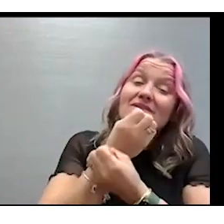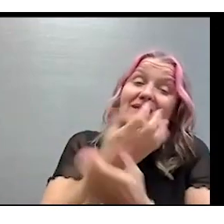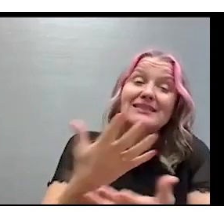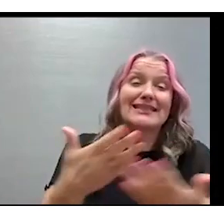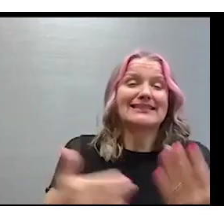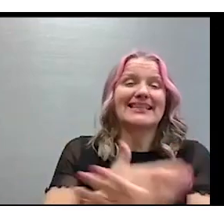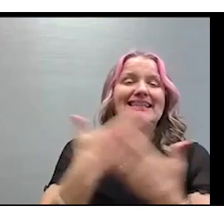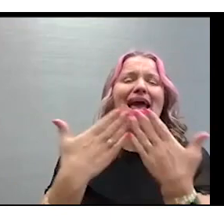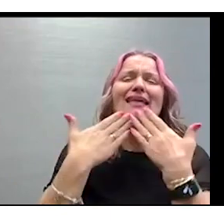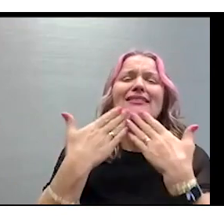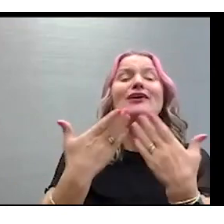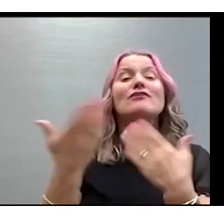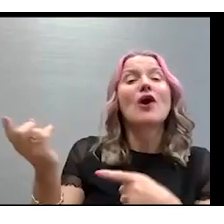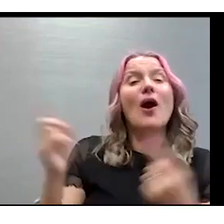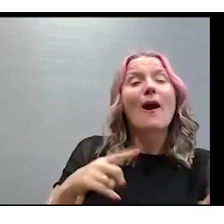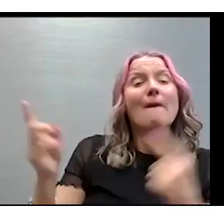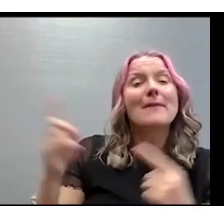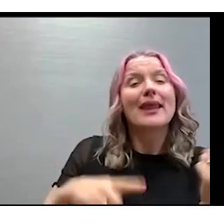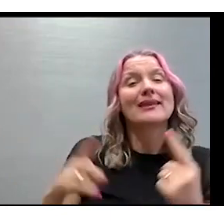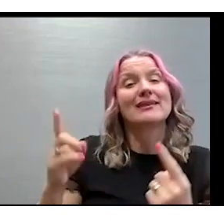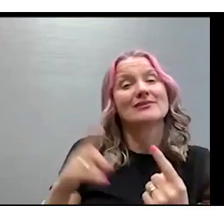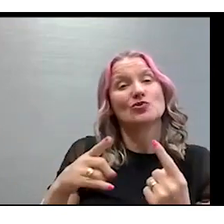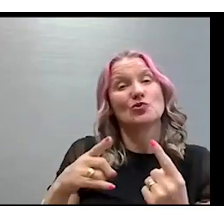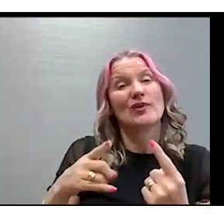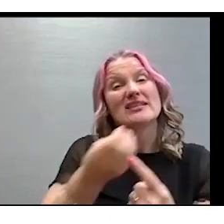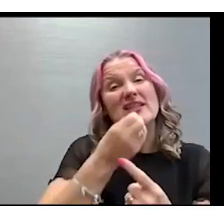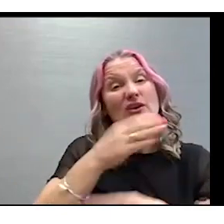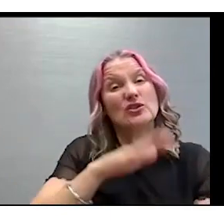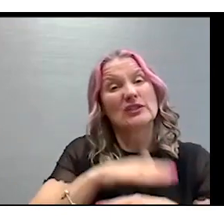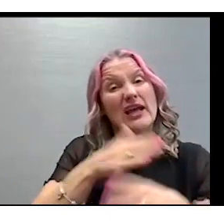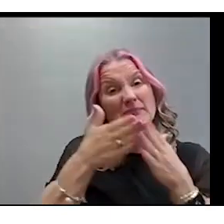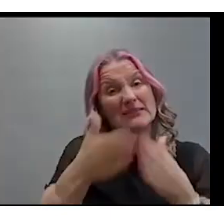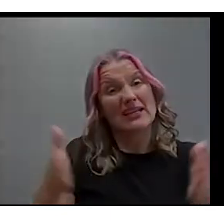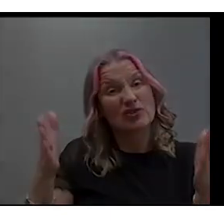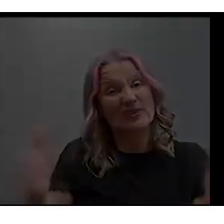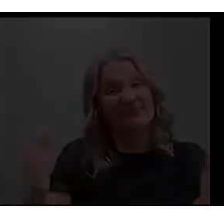Thank you for making the time and investing in this information.